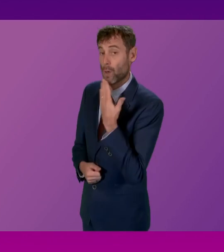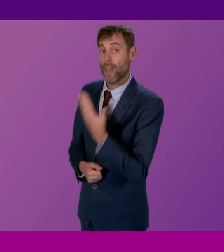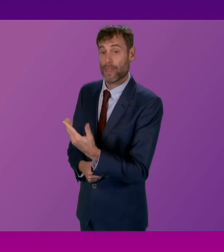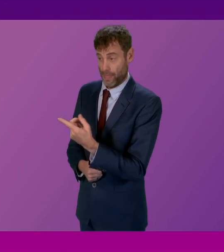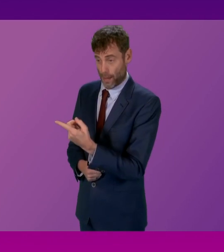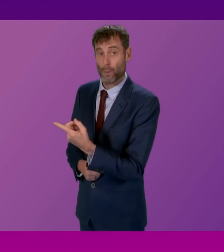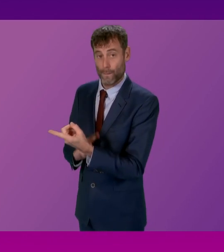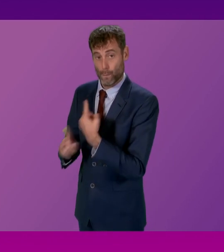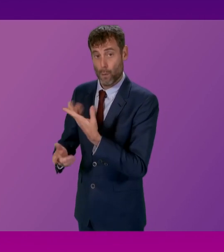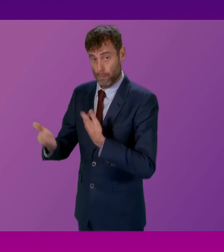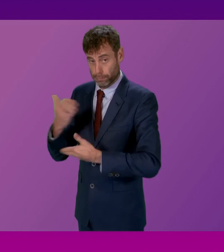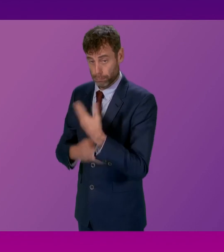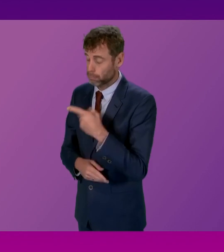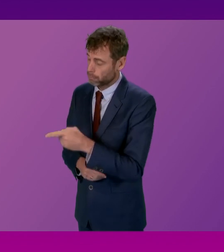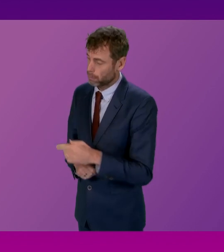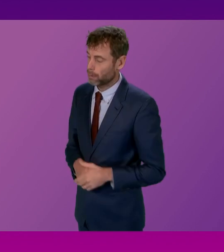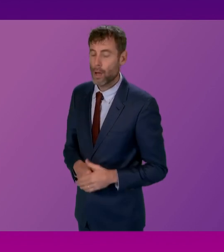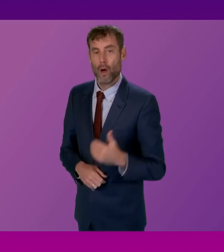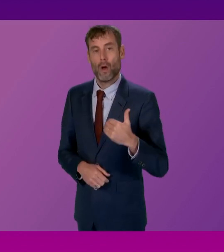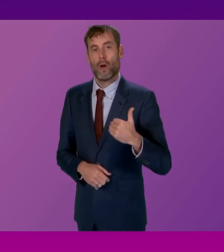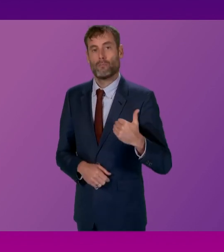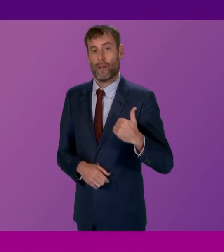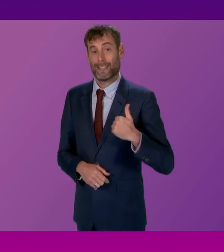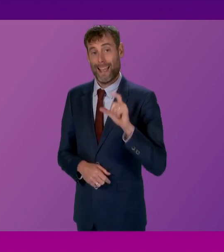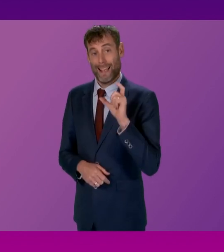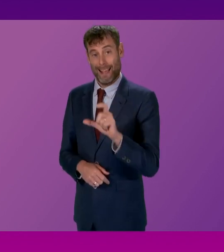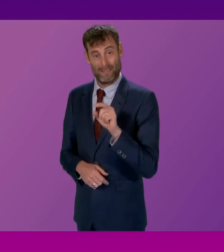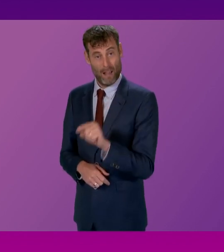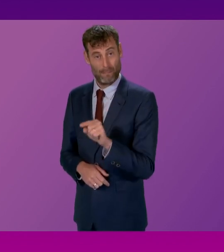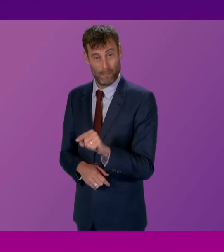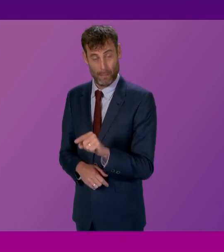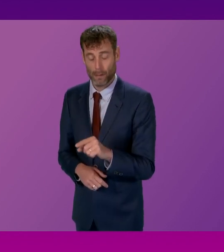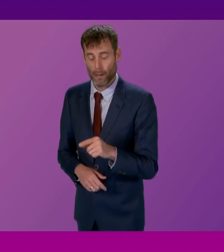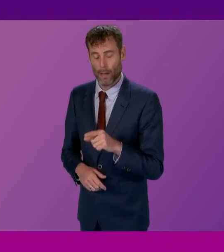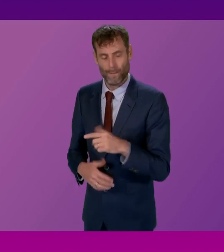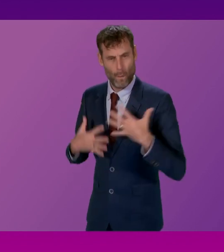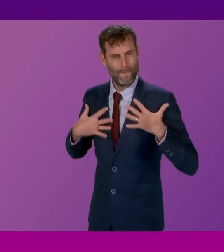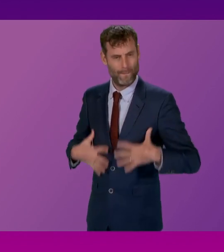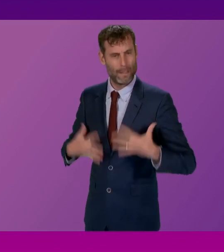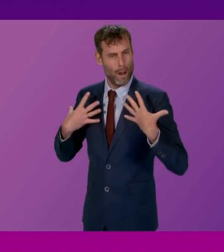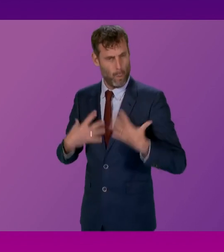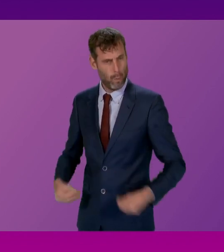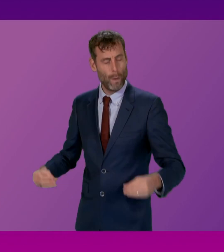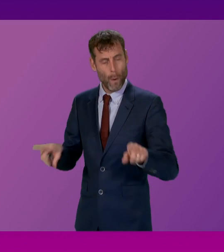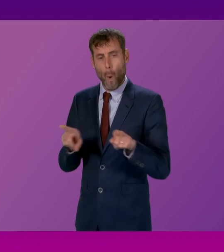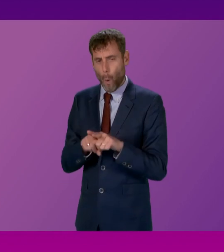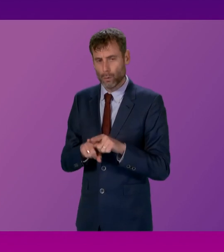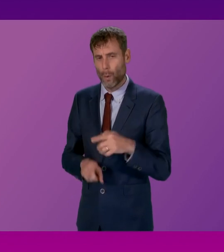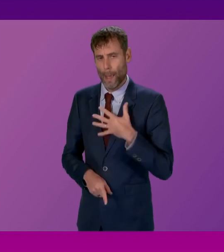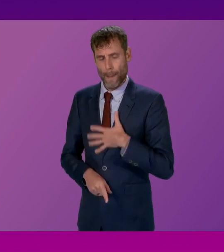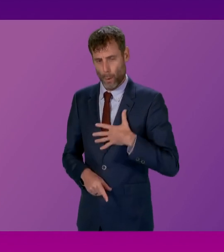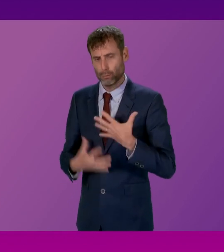Breast cancer treatment is not just physically demanding—it is emotionally taxing, too.